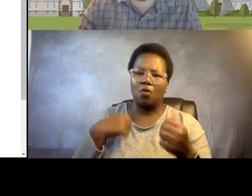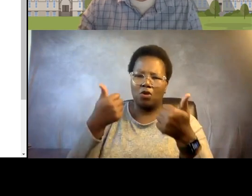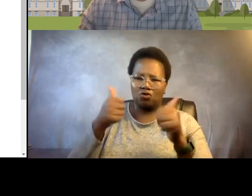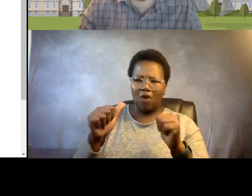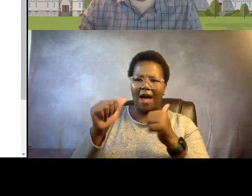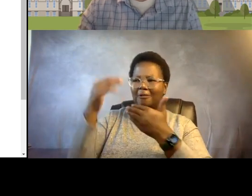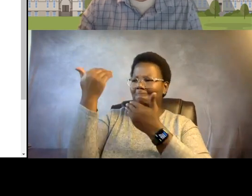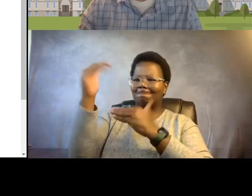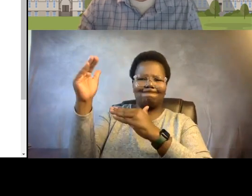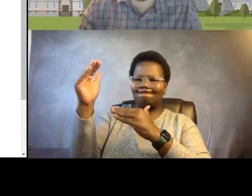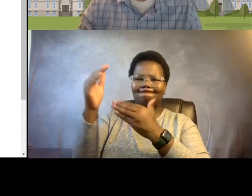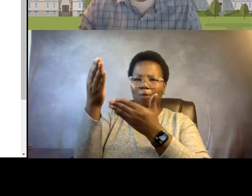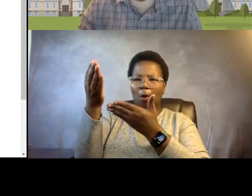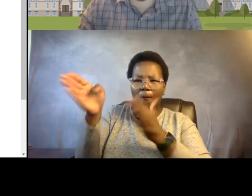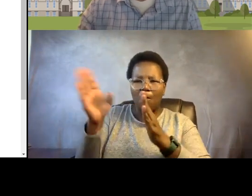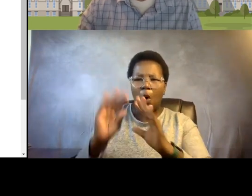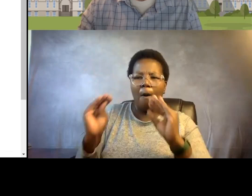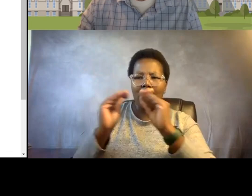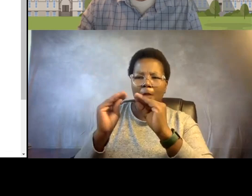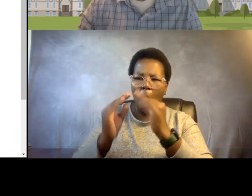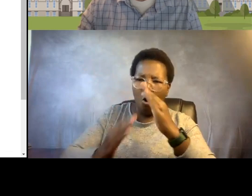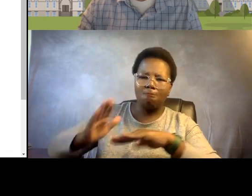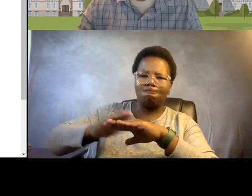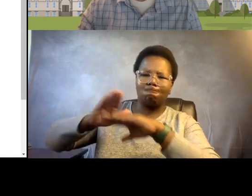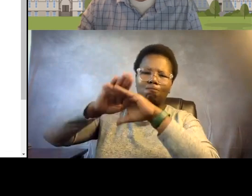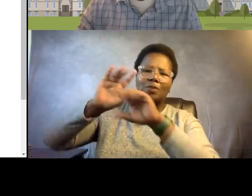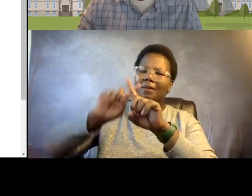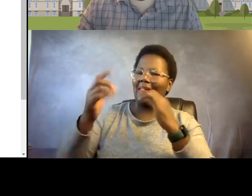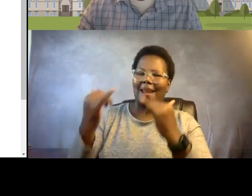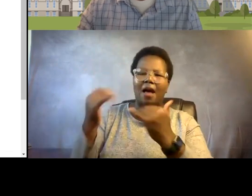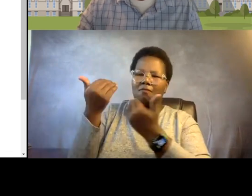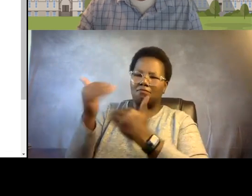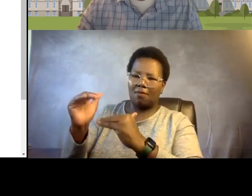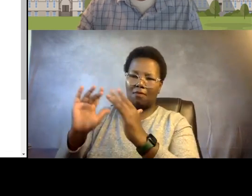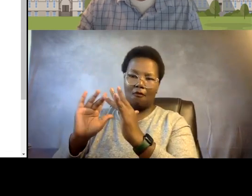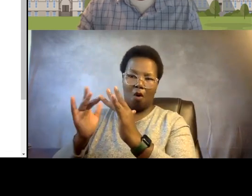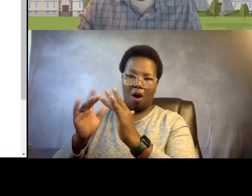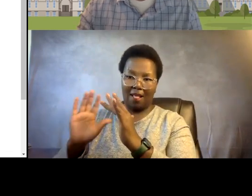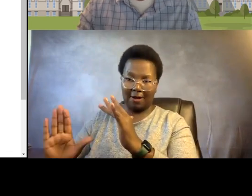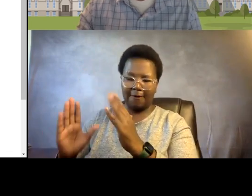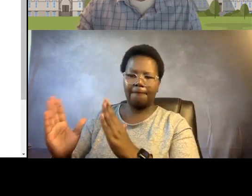an inherent limitation of the online web version of WAVE. So what you can do. . . so but the online